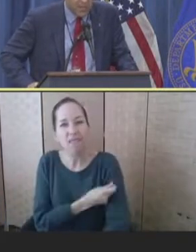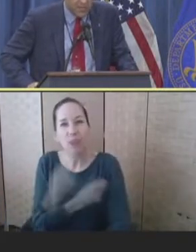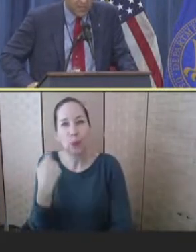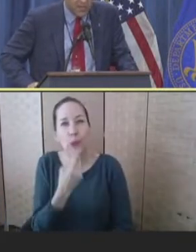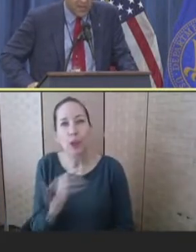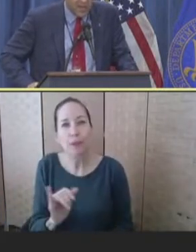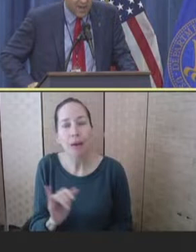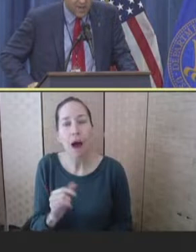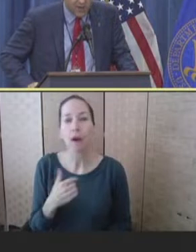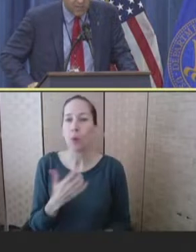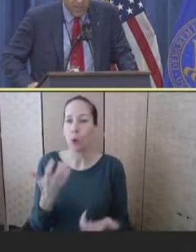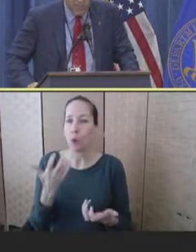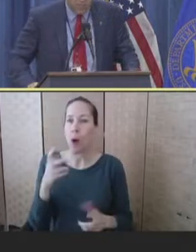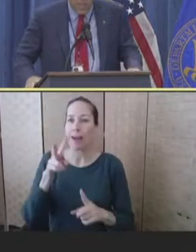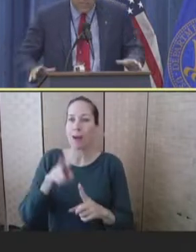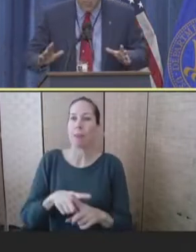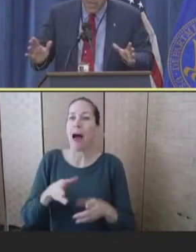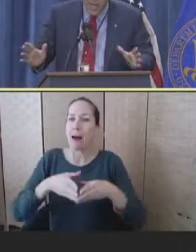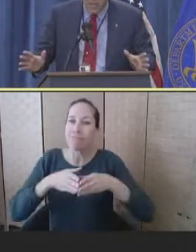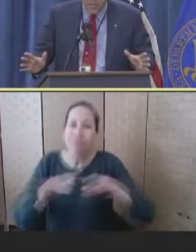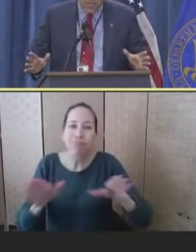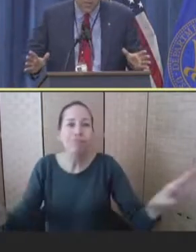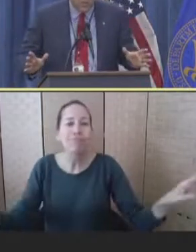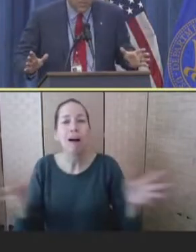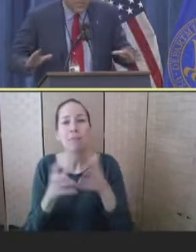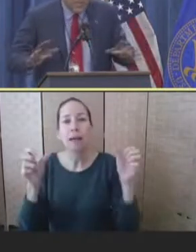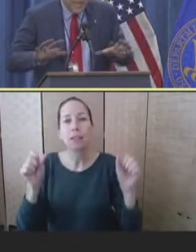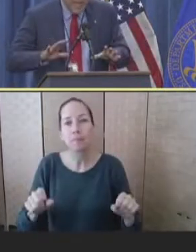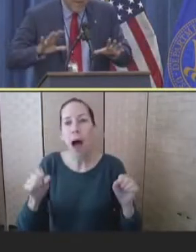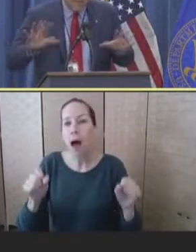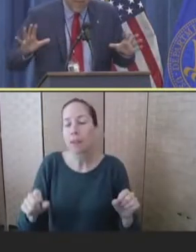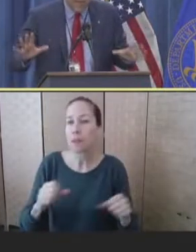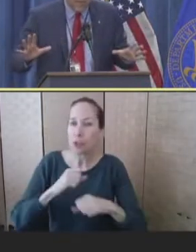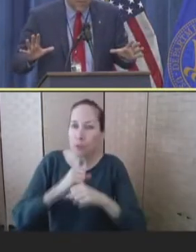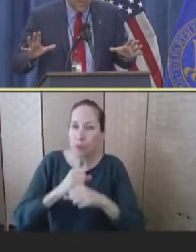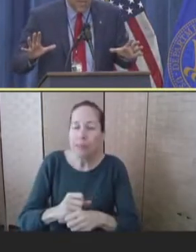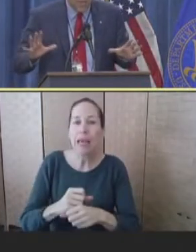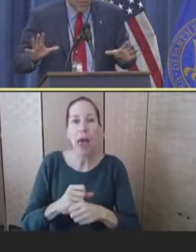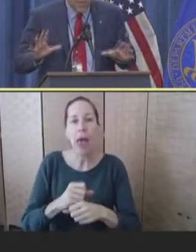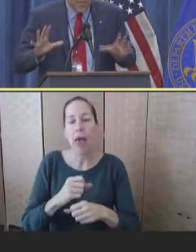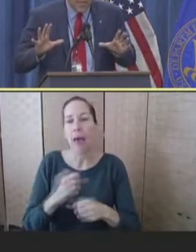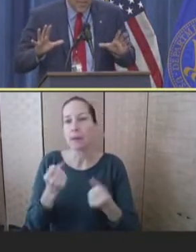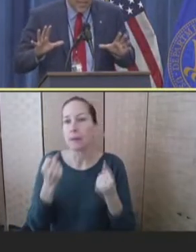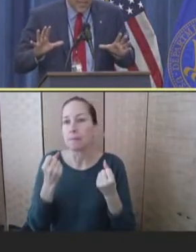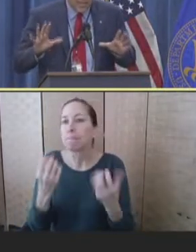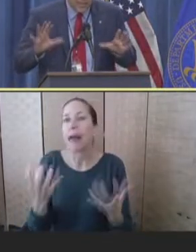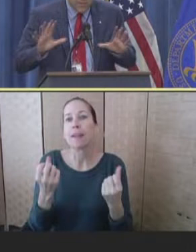And so that not only means breadth of protection in terms of how many viruses can we intervene